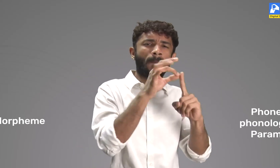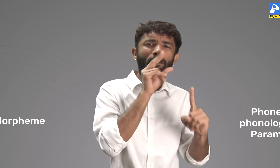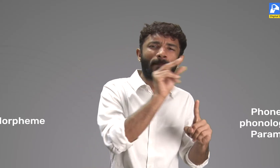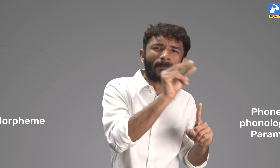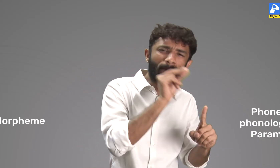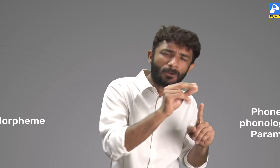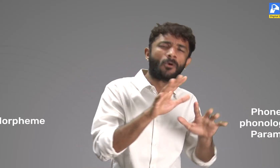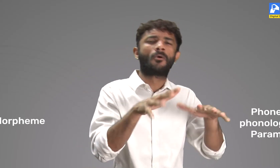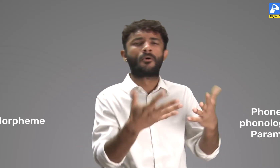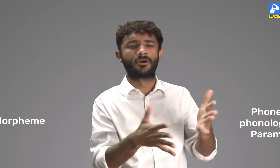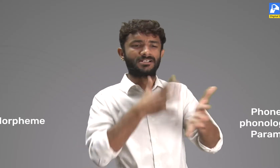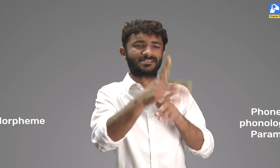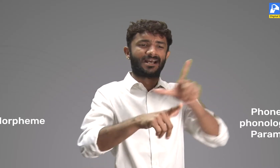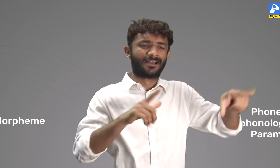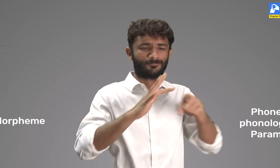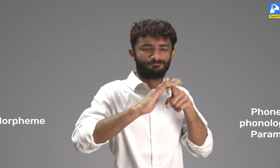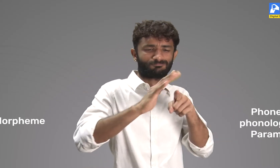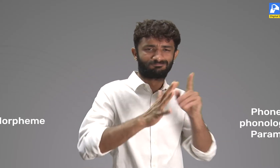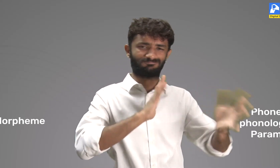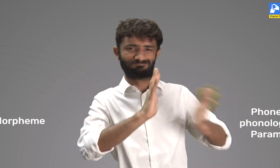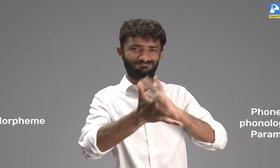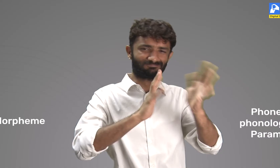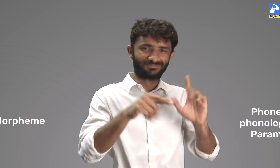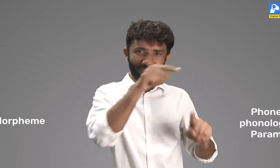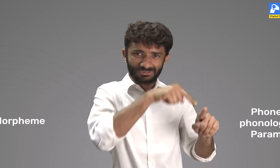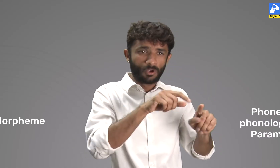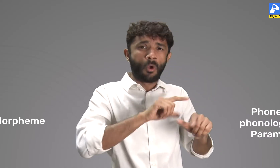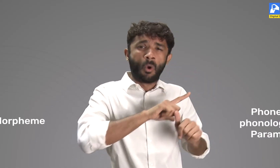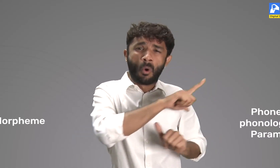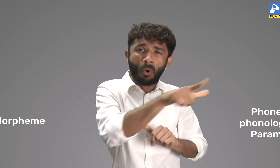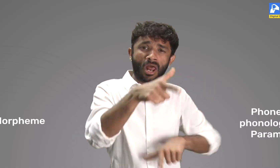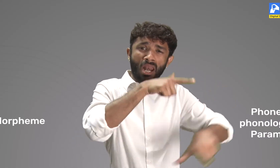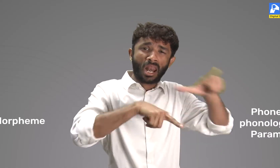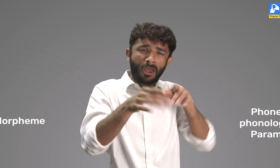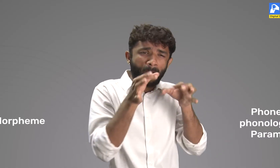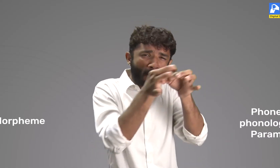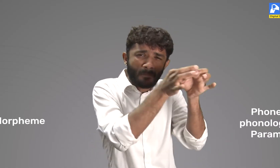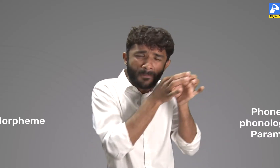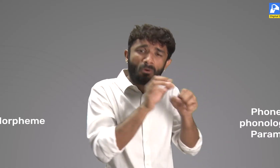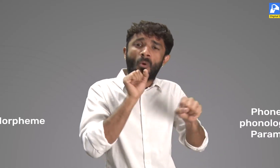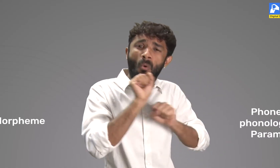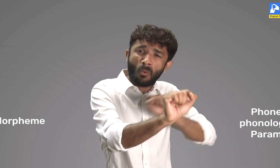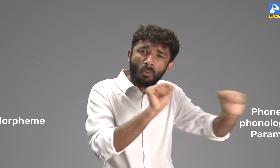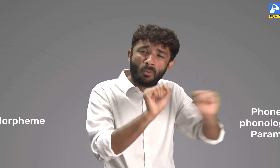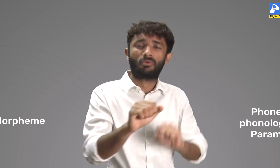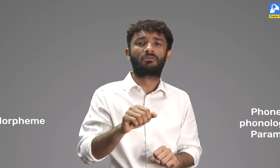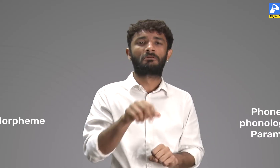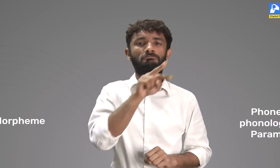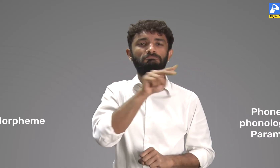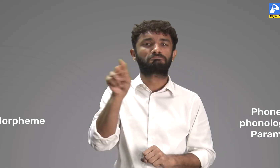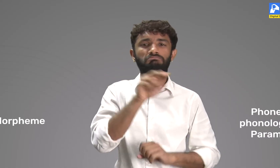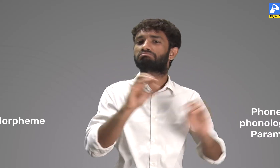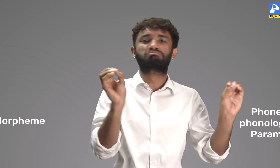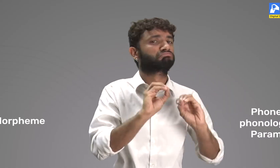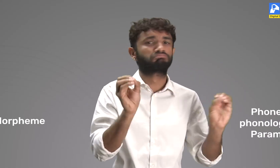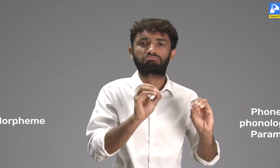Phonemes or phonological parameters are the smallest unit of language that has no meaning.